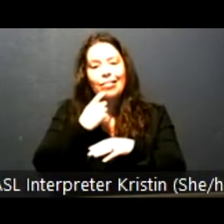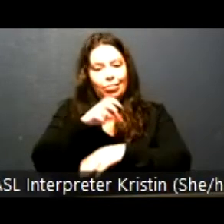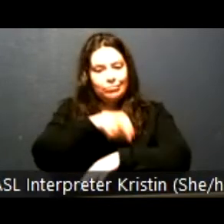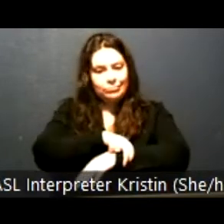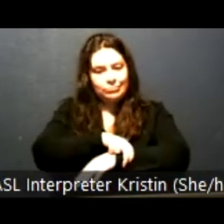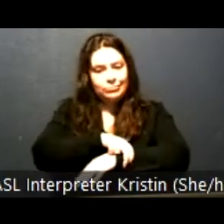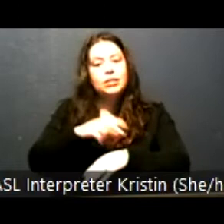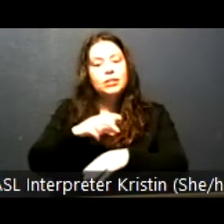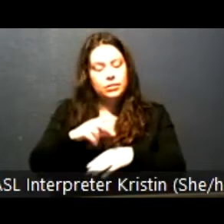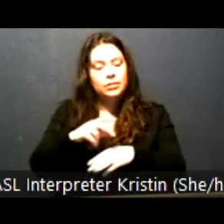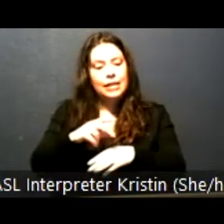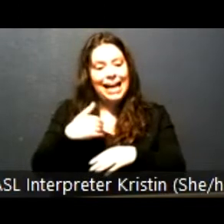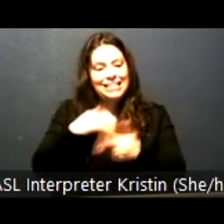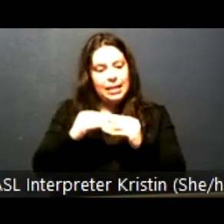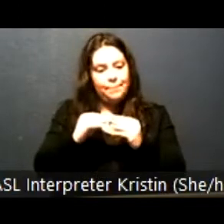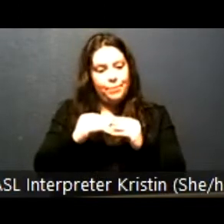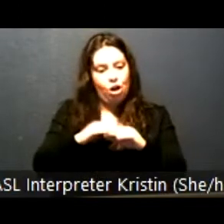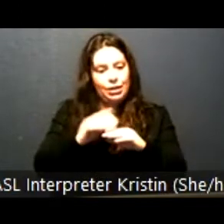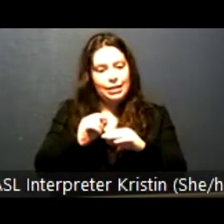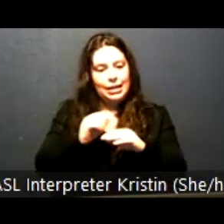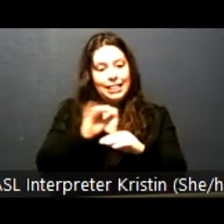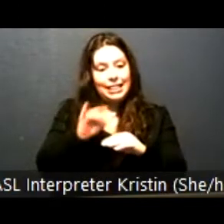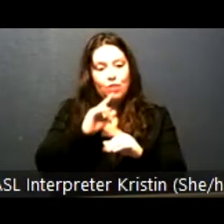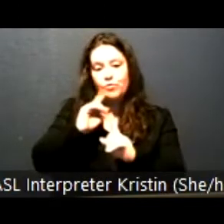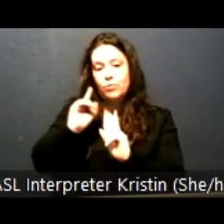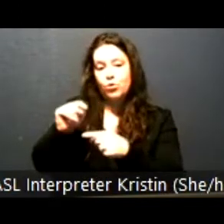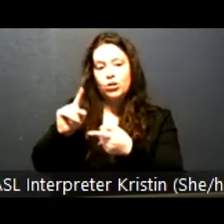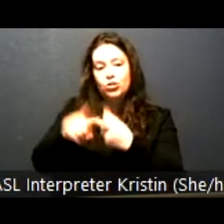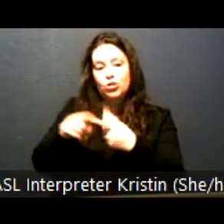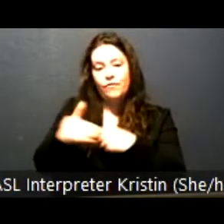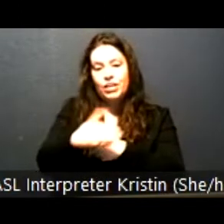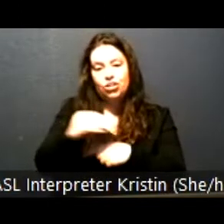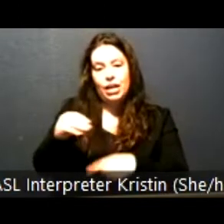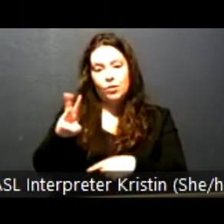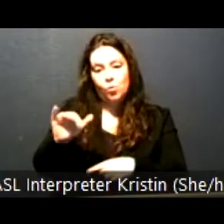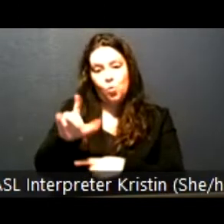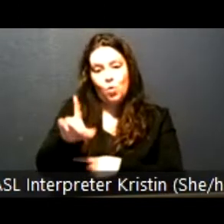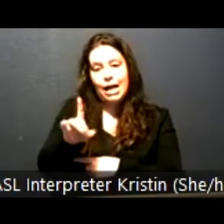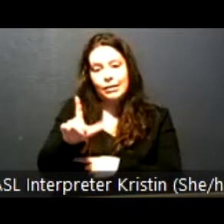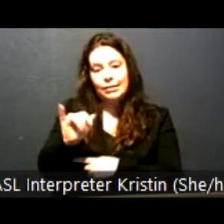gets reported to the Fish and Wildlife Service and USGS and then there's a tiny little band for